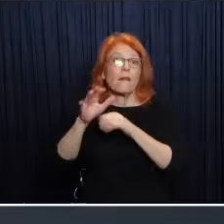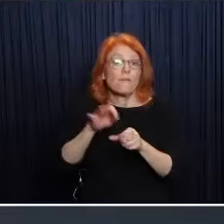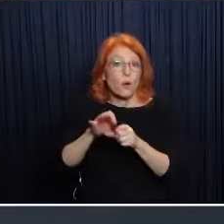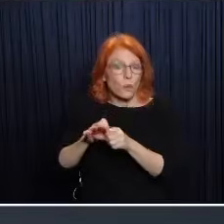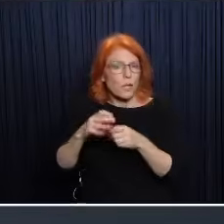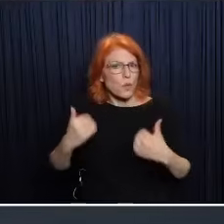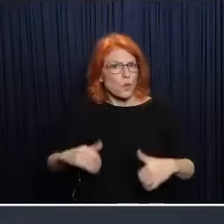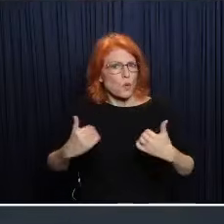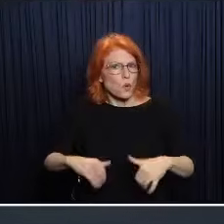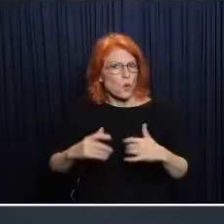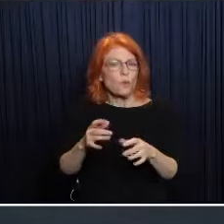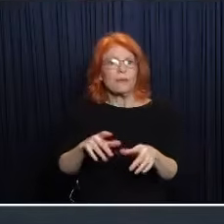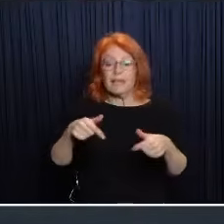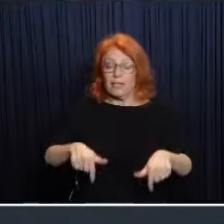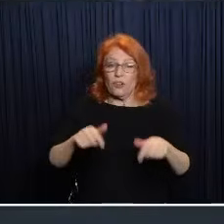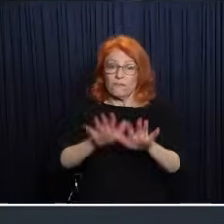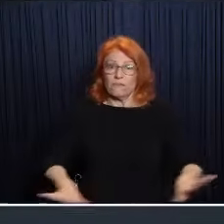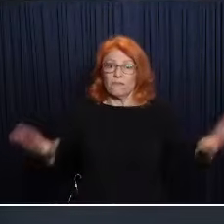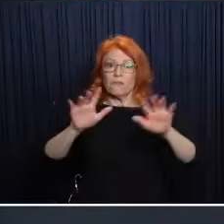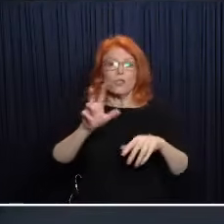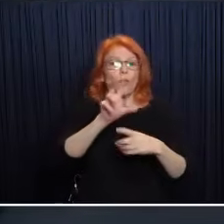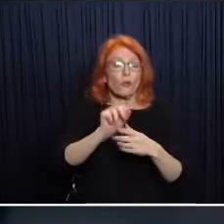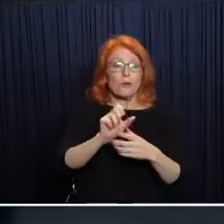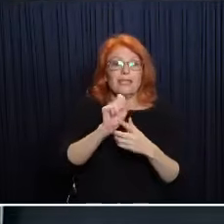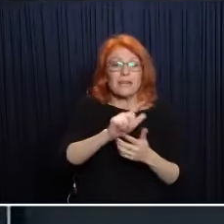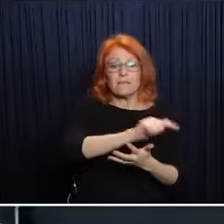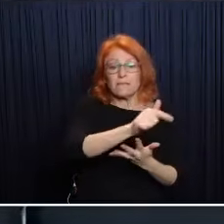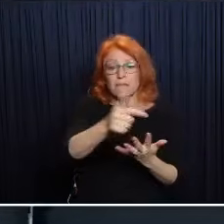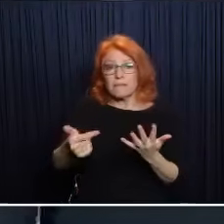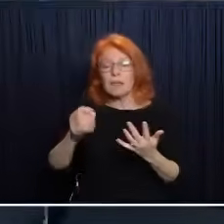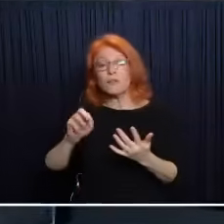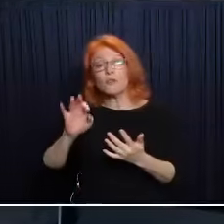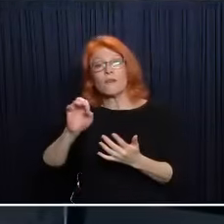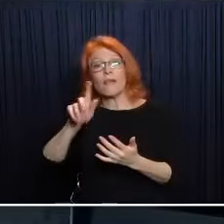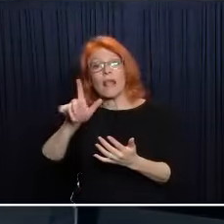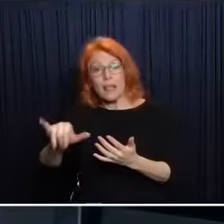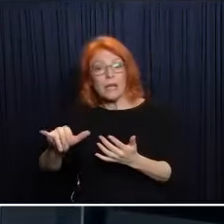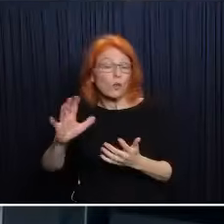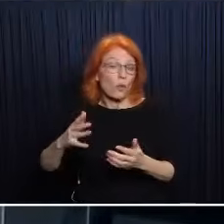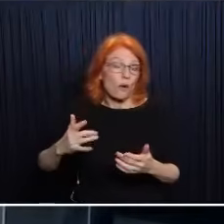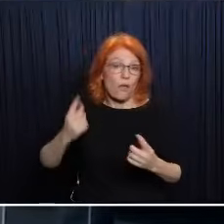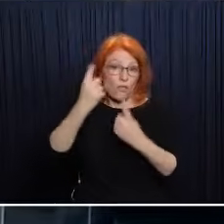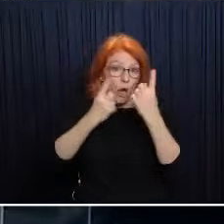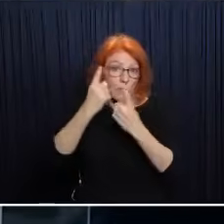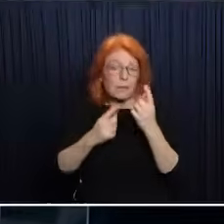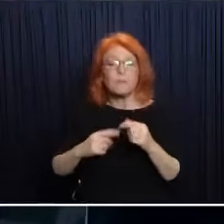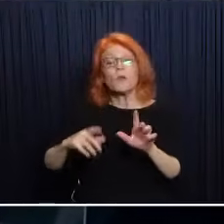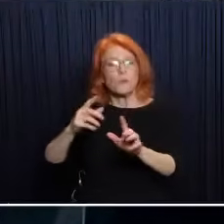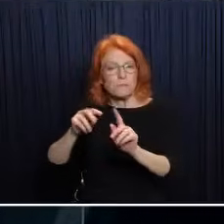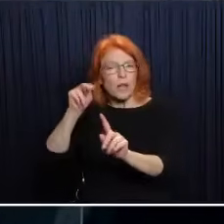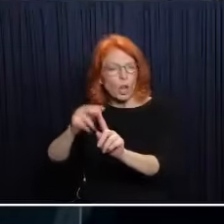AND ABUSING IT WITH PERMANENT